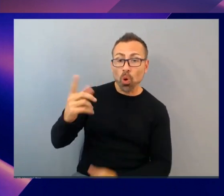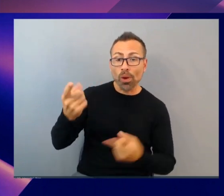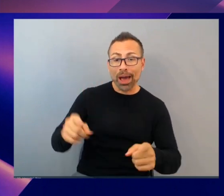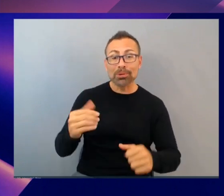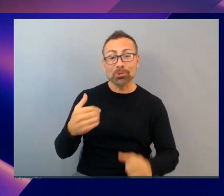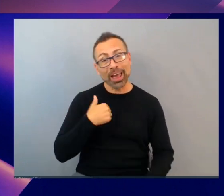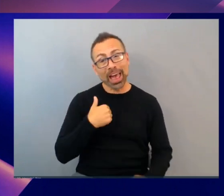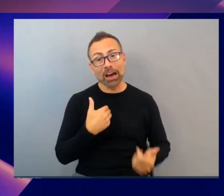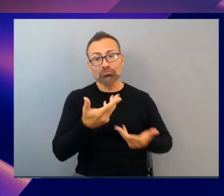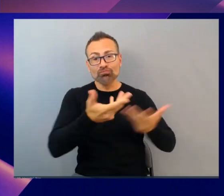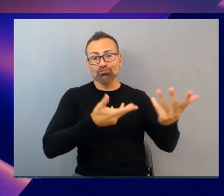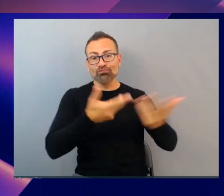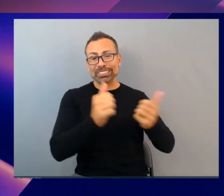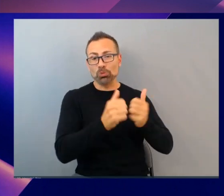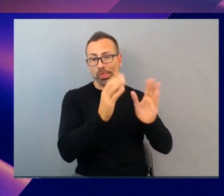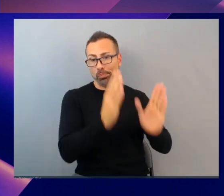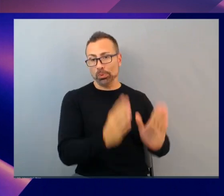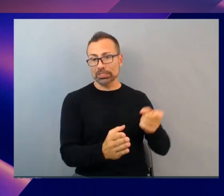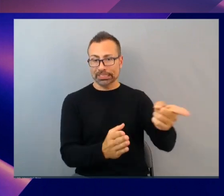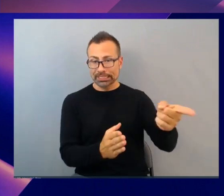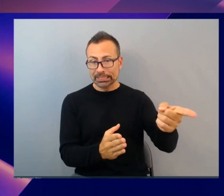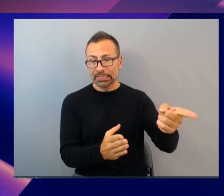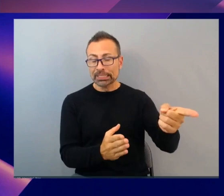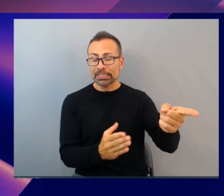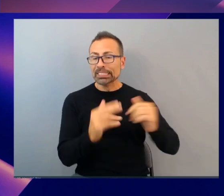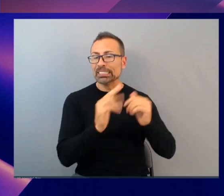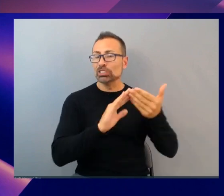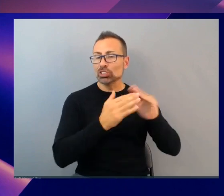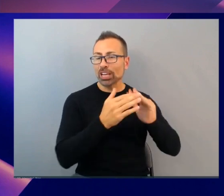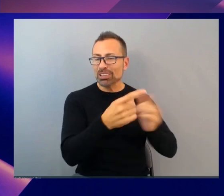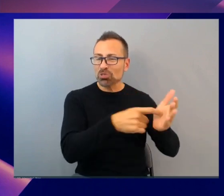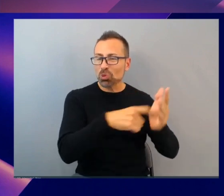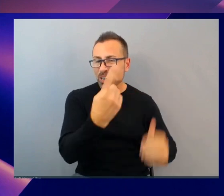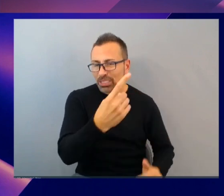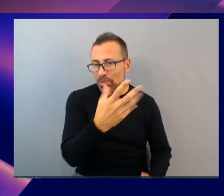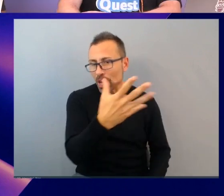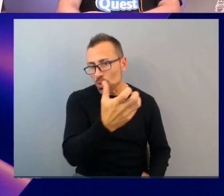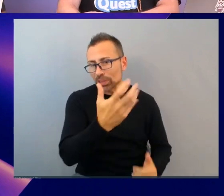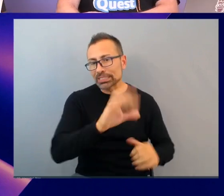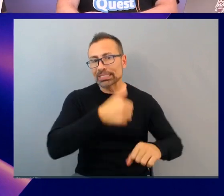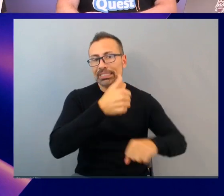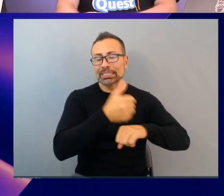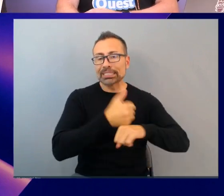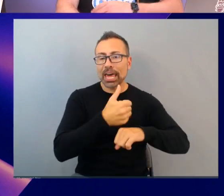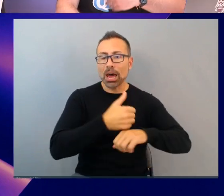in need of something. In this case, this guy wants to set up a surf shop in the cloud and needs some help.